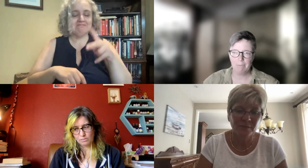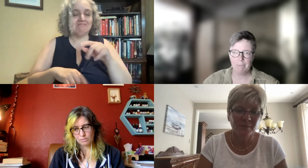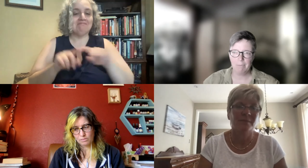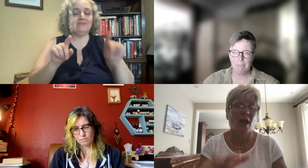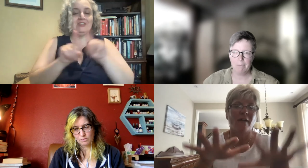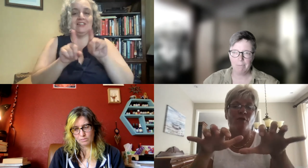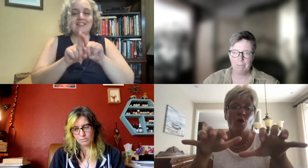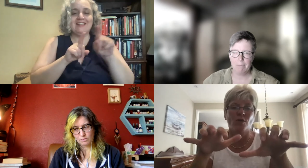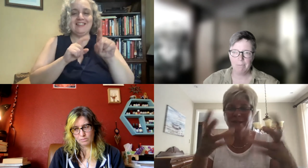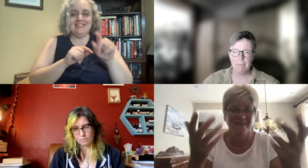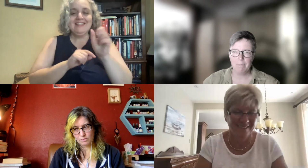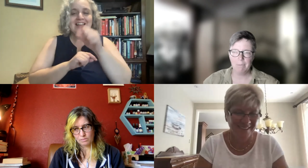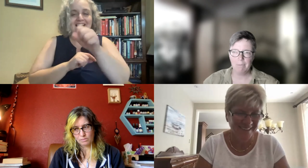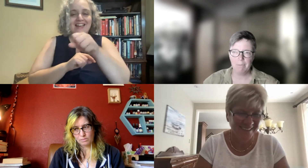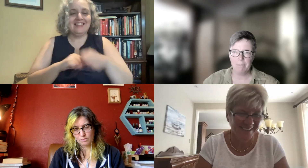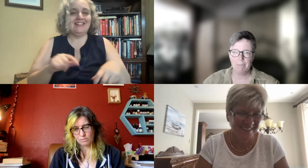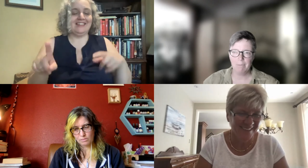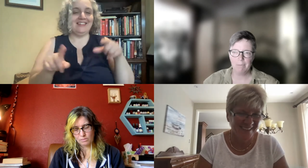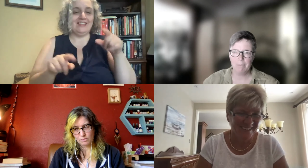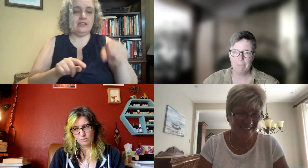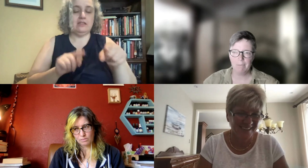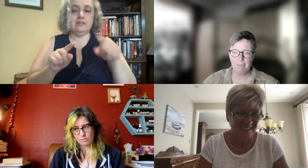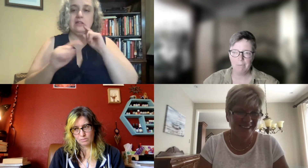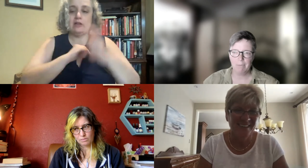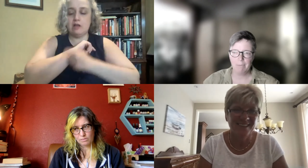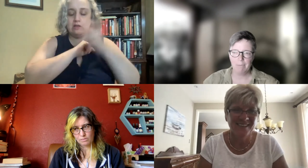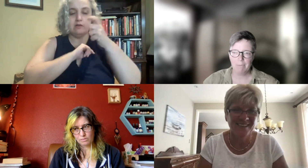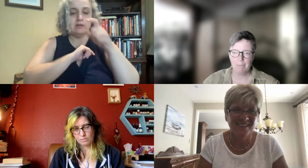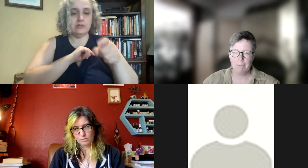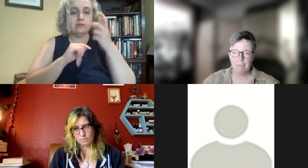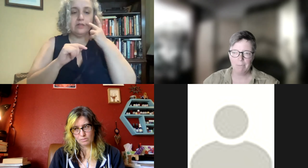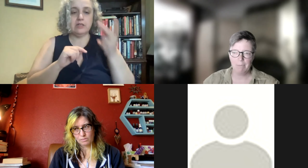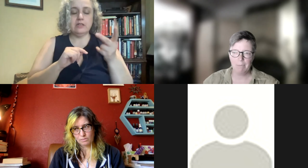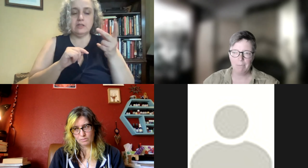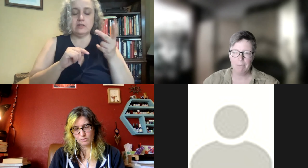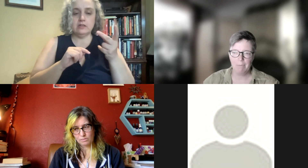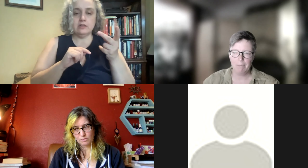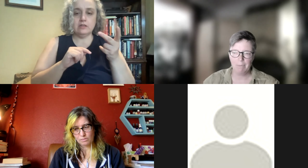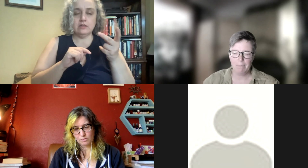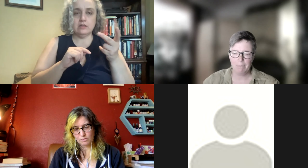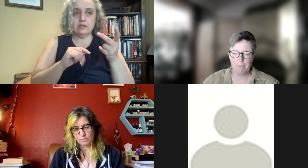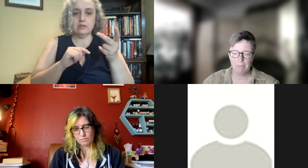the margins is necessary to login.